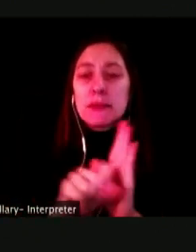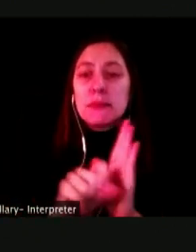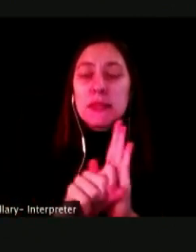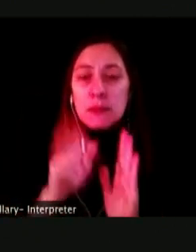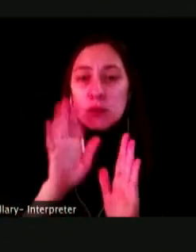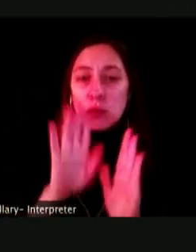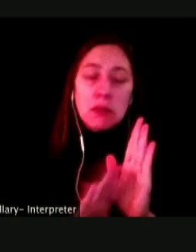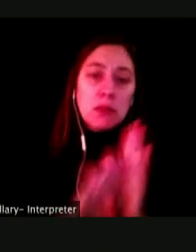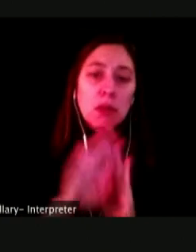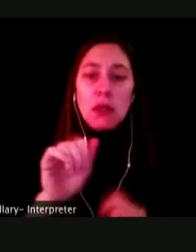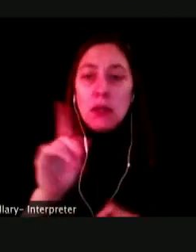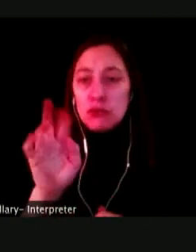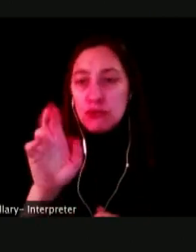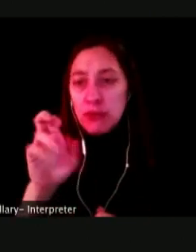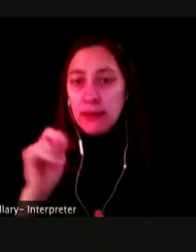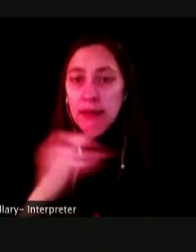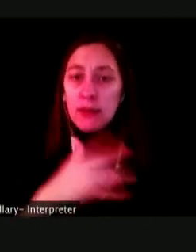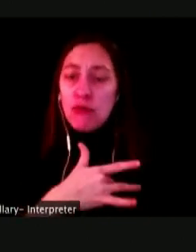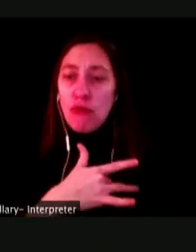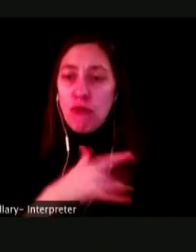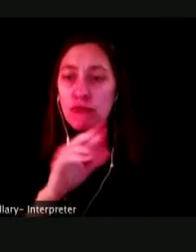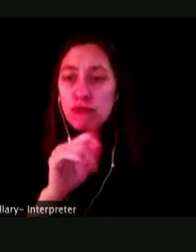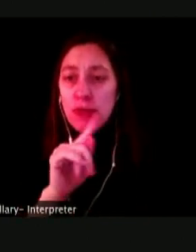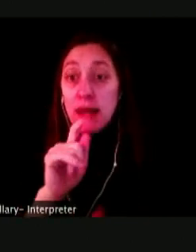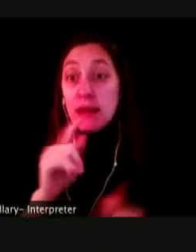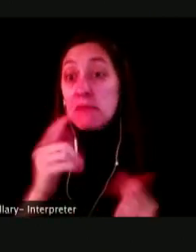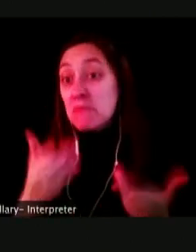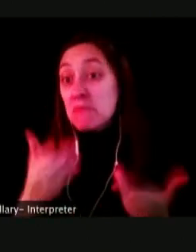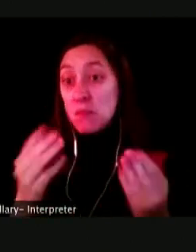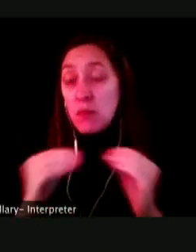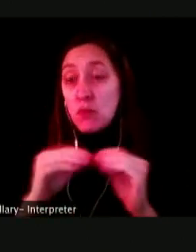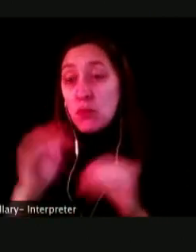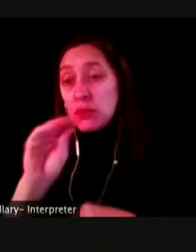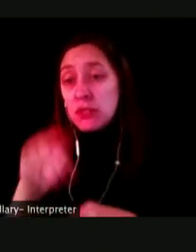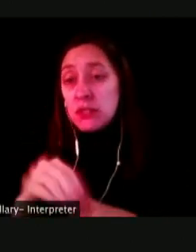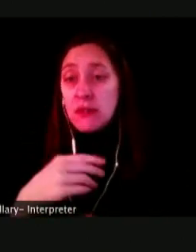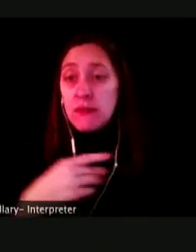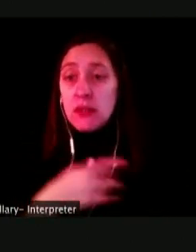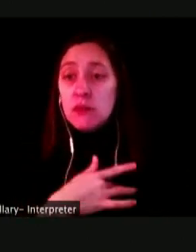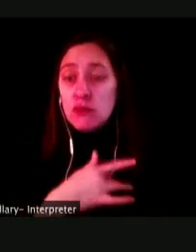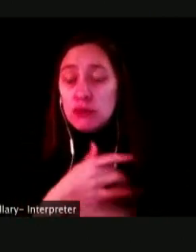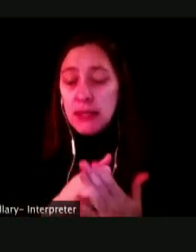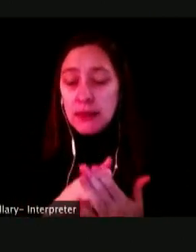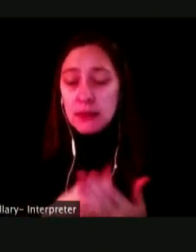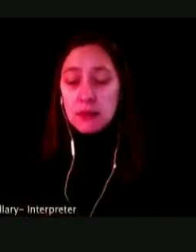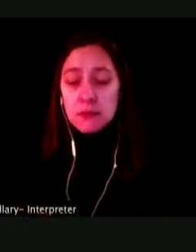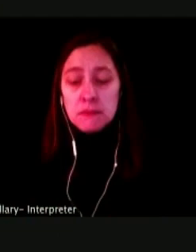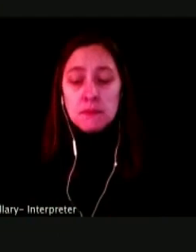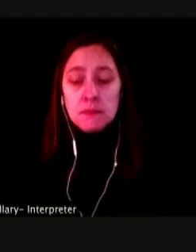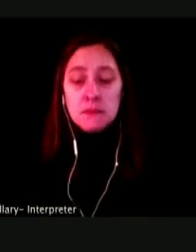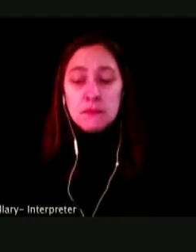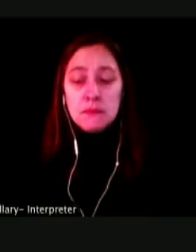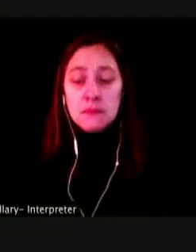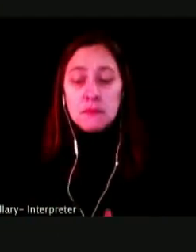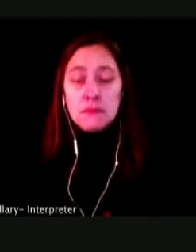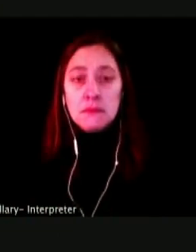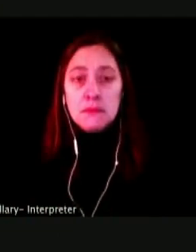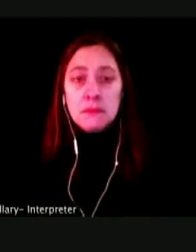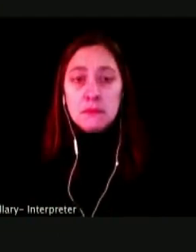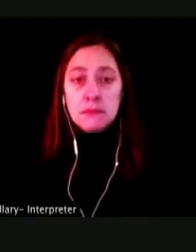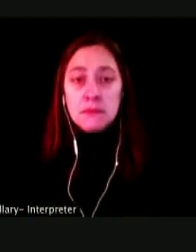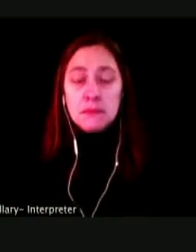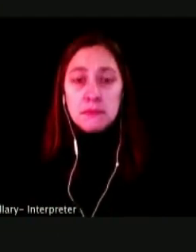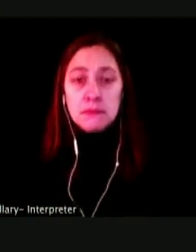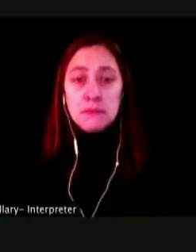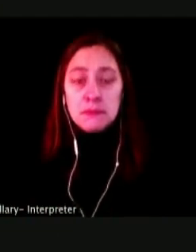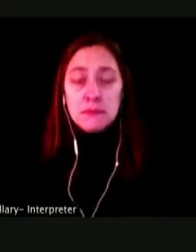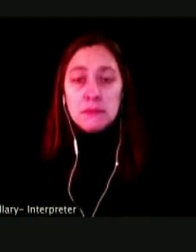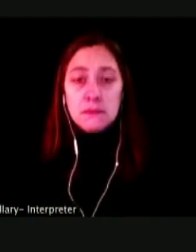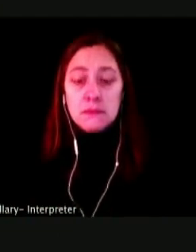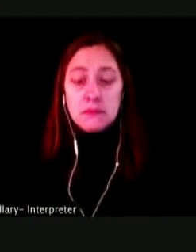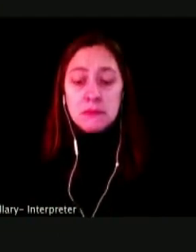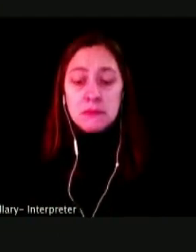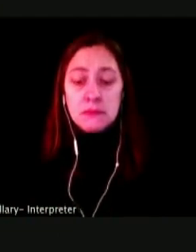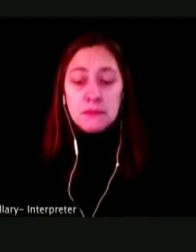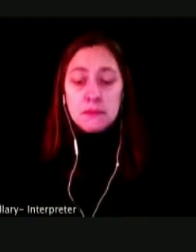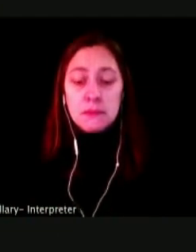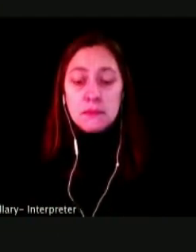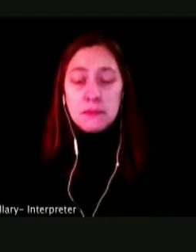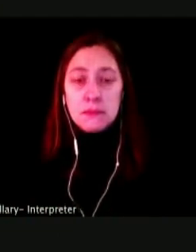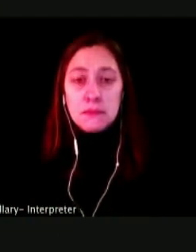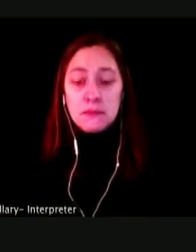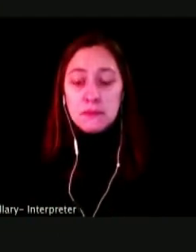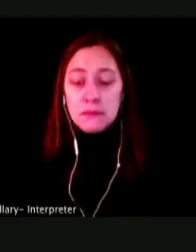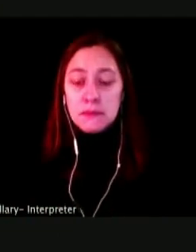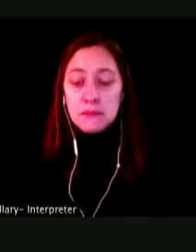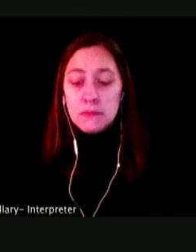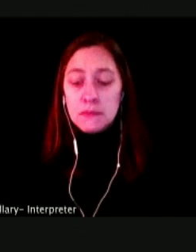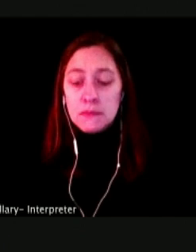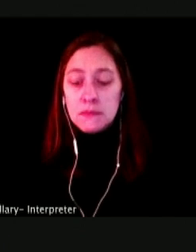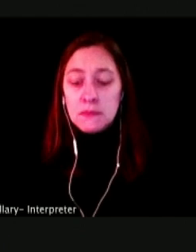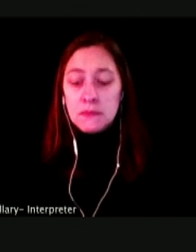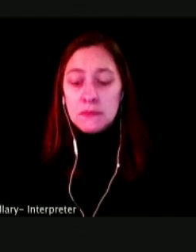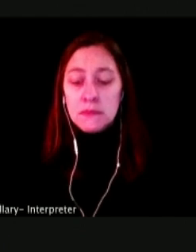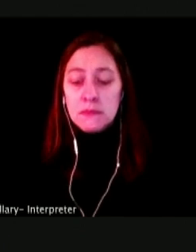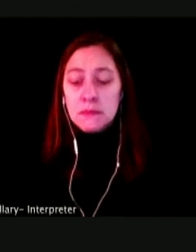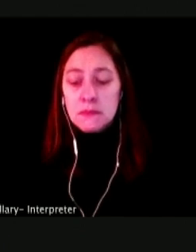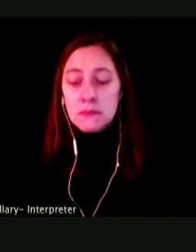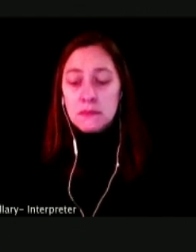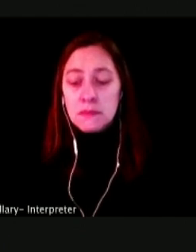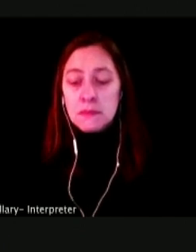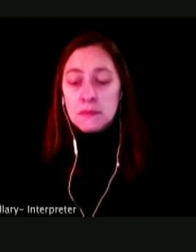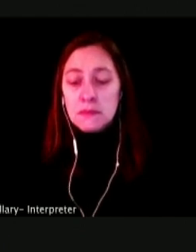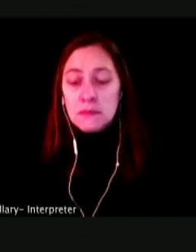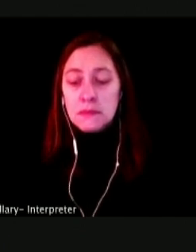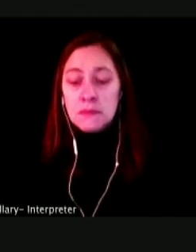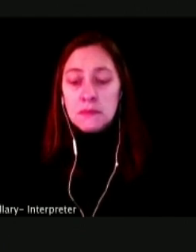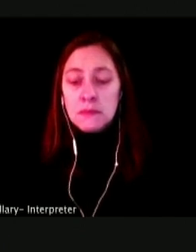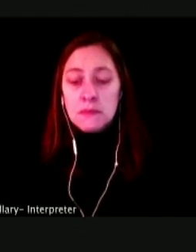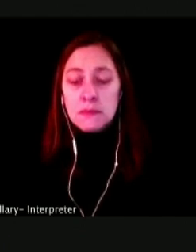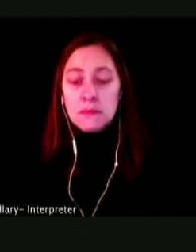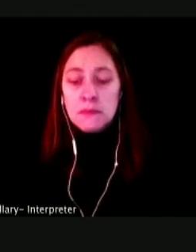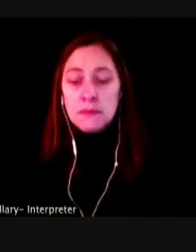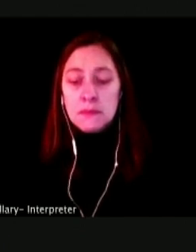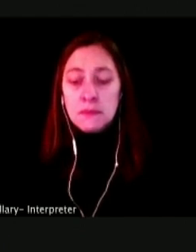WHICH INCREASES YOUR HEART RATE AND INCREASES YOUR RISK OF HAVING A HEART ATTACK.